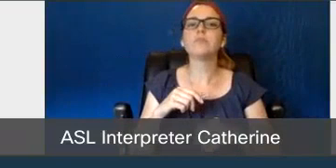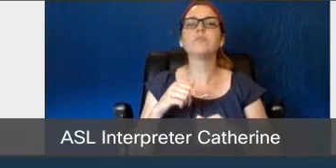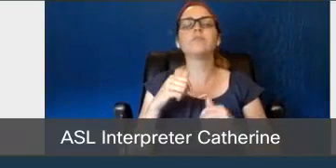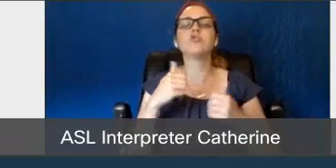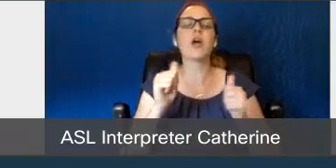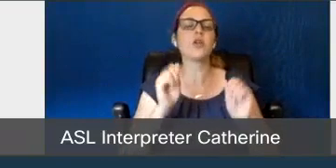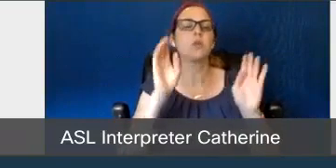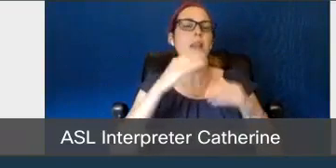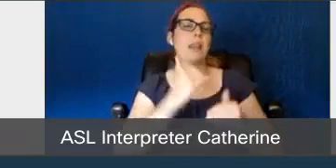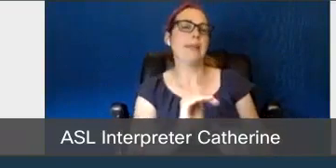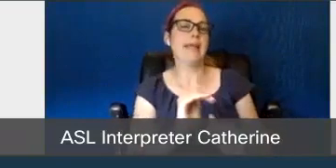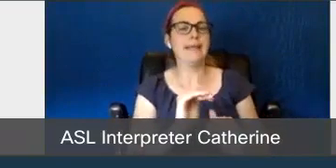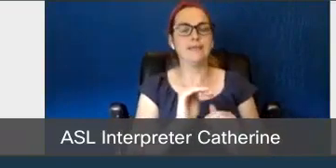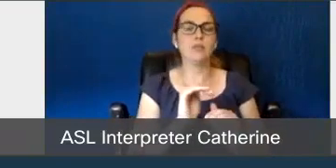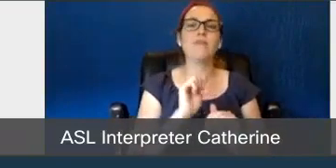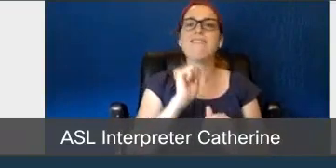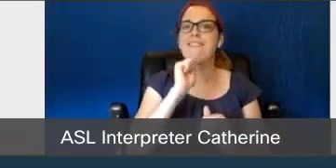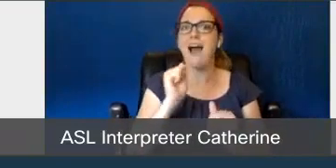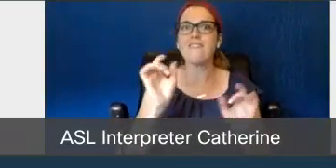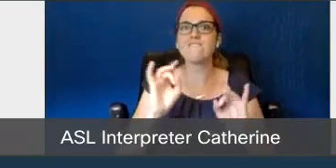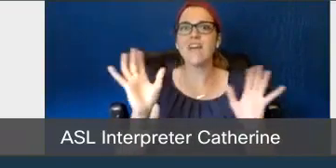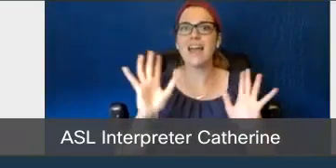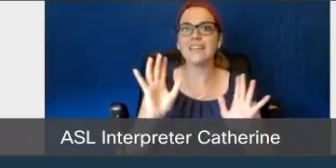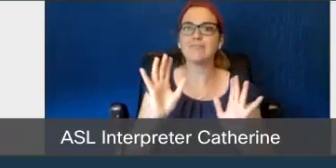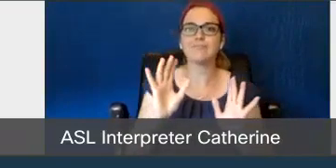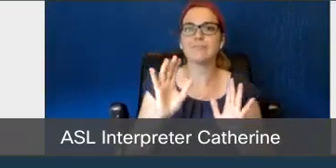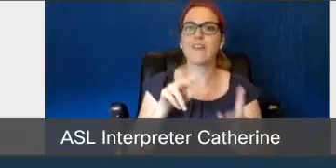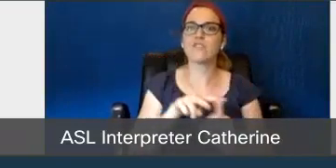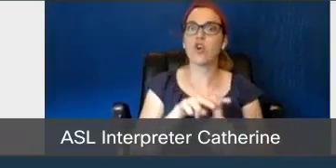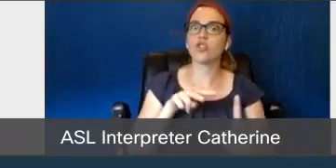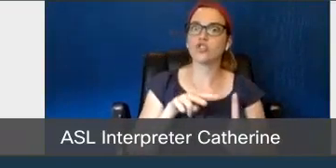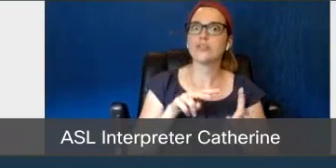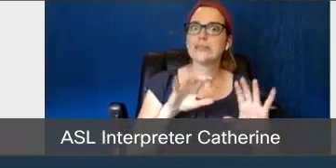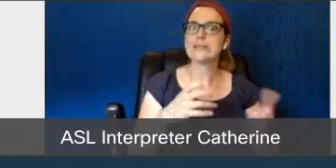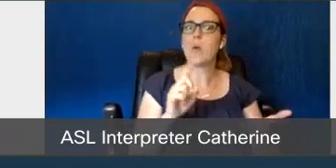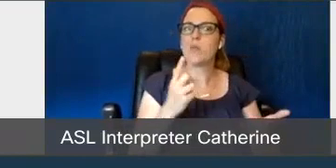Sometimes it's the cases that they believe should be go there, but we should make sure that anything